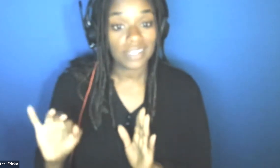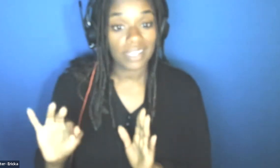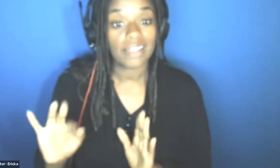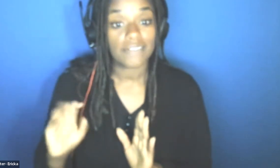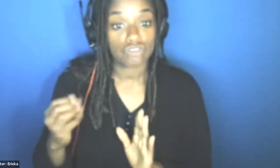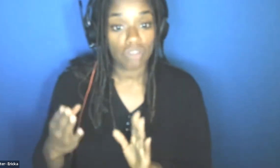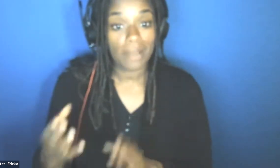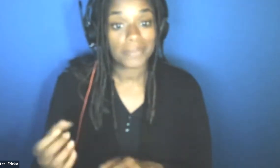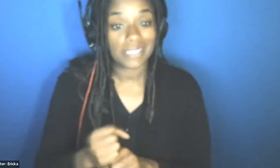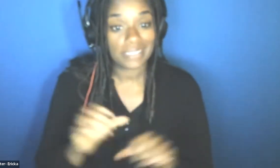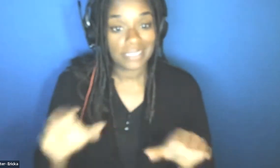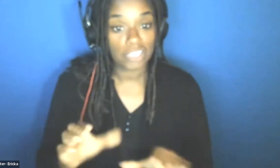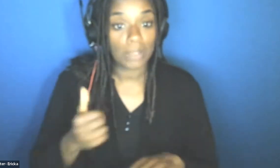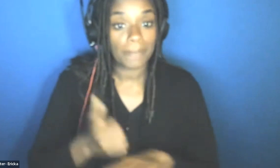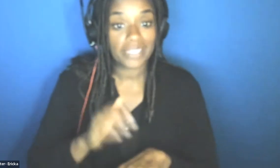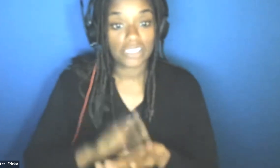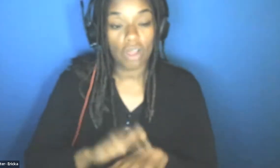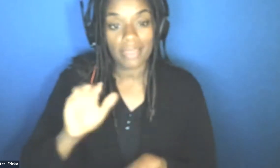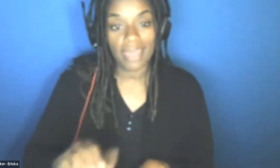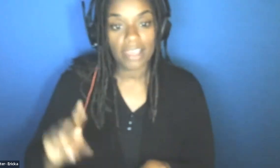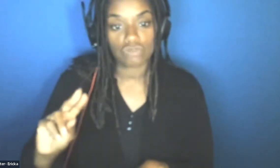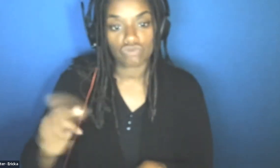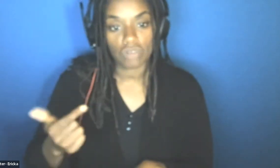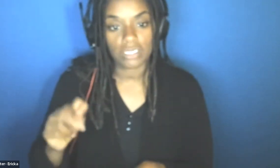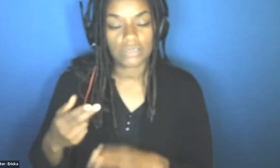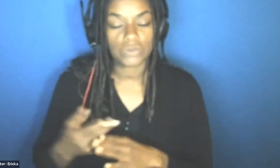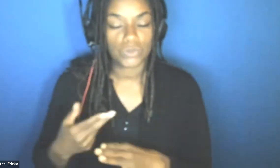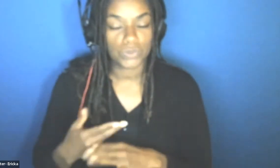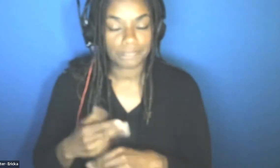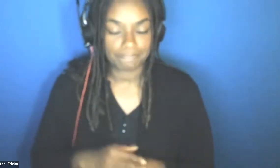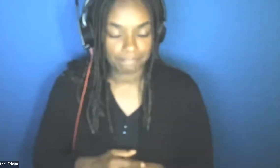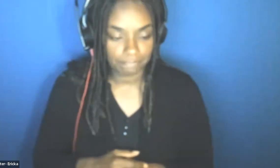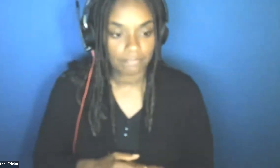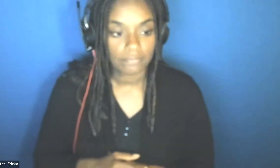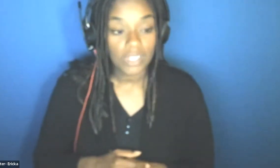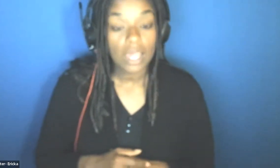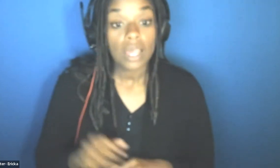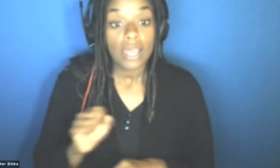You know, an individual who is using drugs illegally, again, is not considered to have a disability.